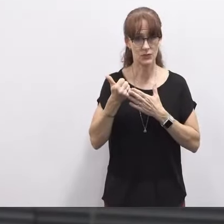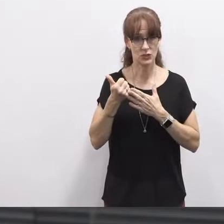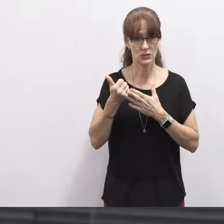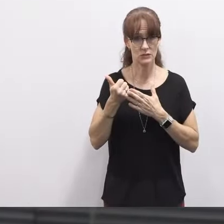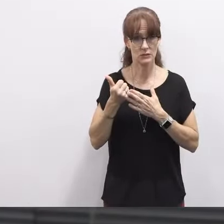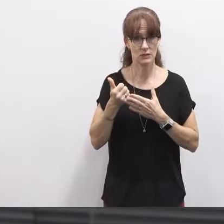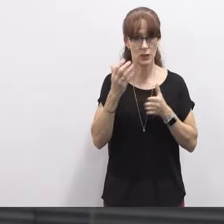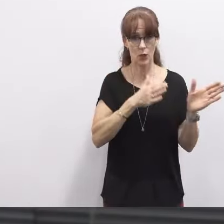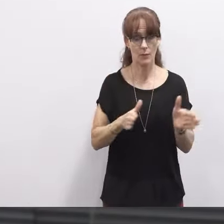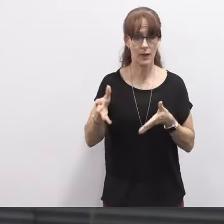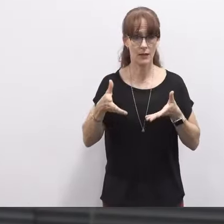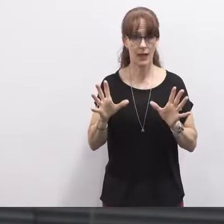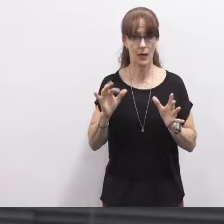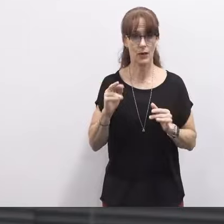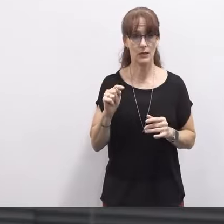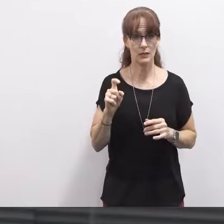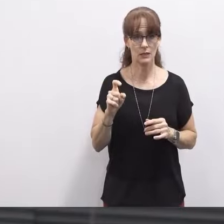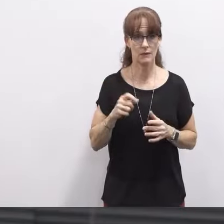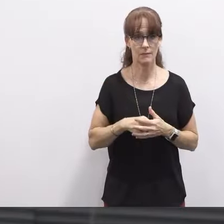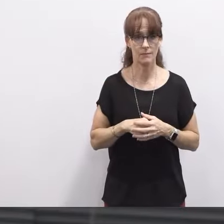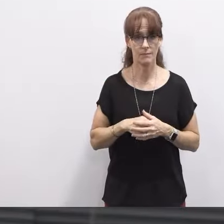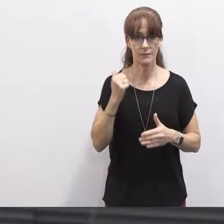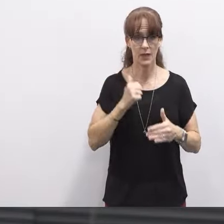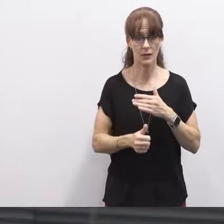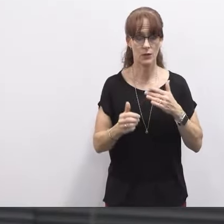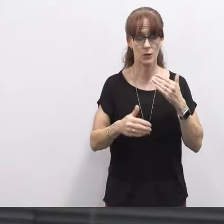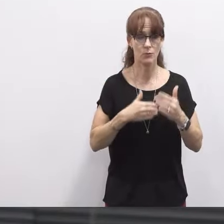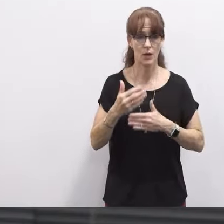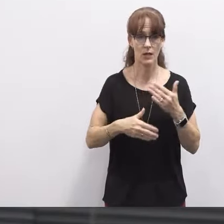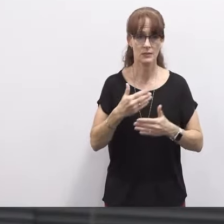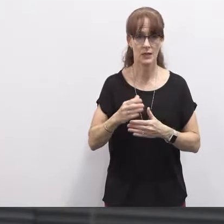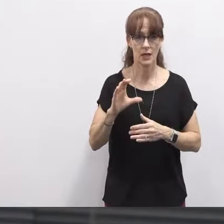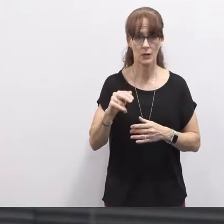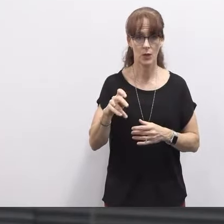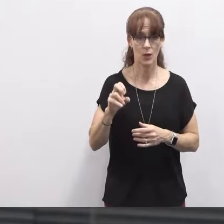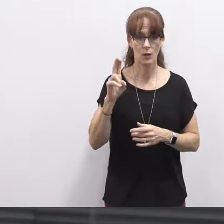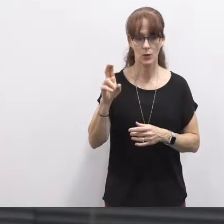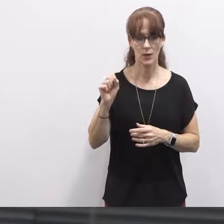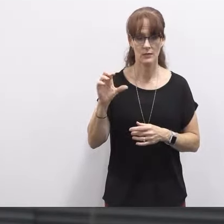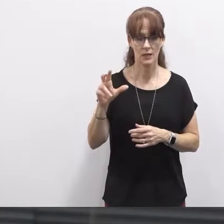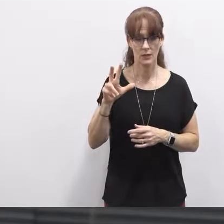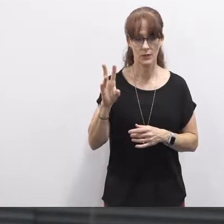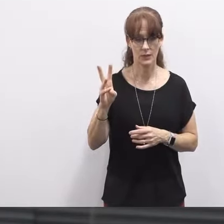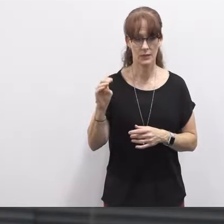Do you plan on allowing them? Under Process Code 21, USC 360bbb/3,